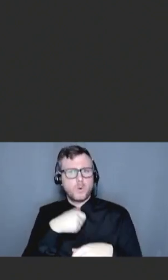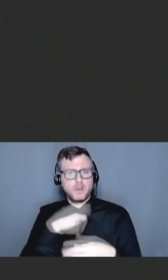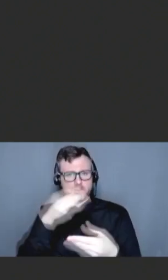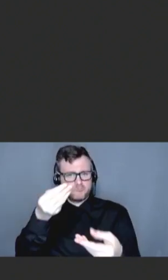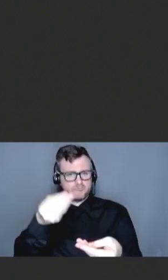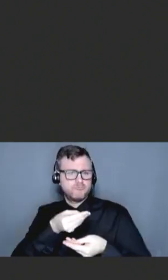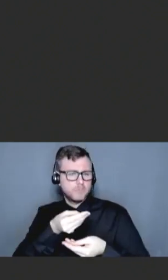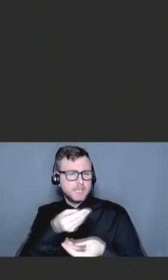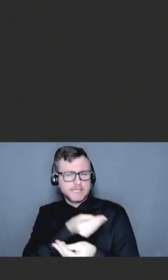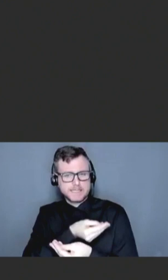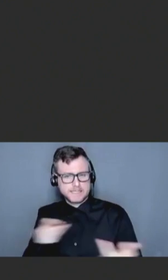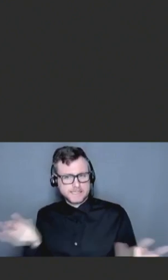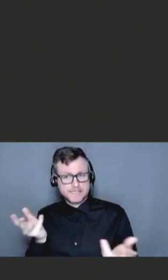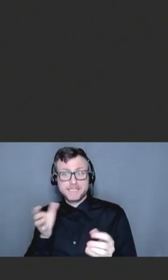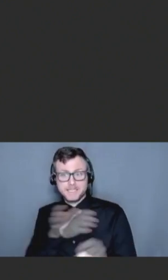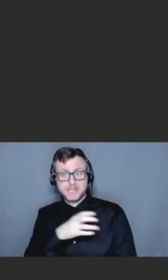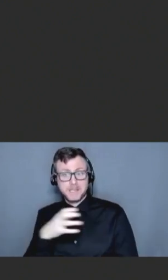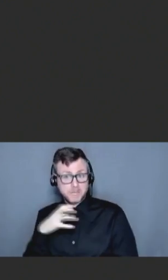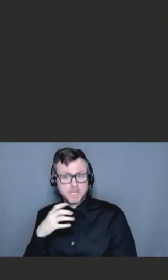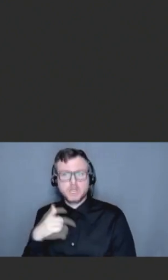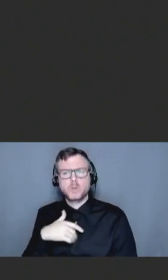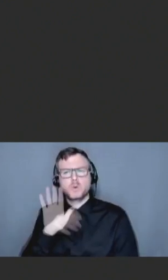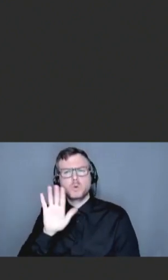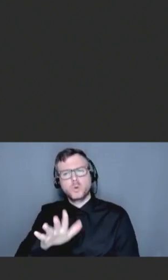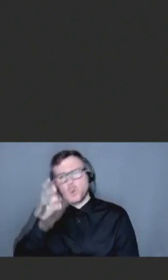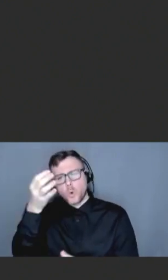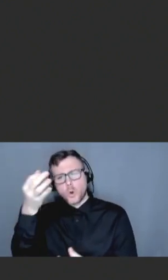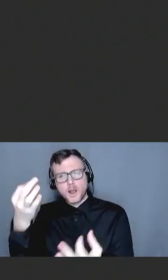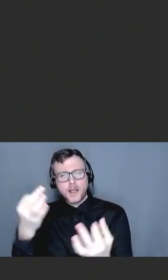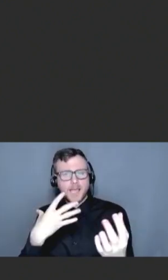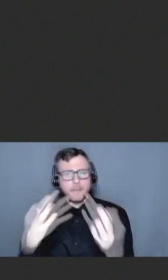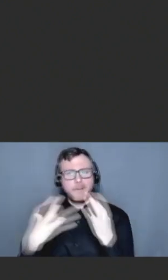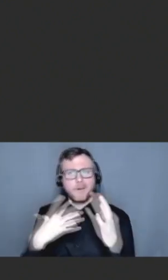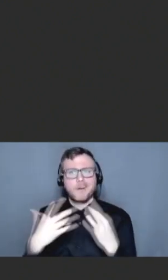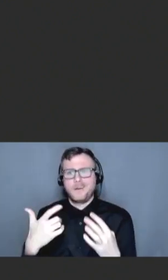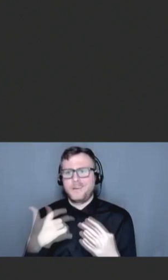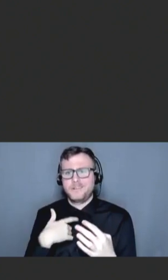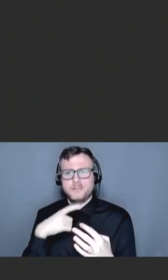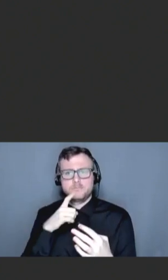and take your input as we move forward with this development of this charge report.